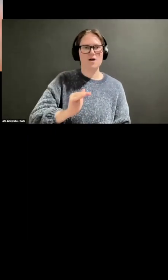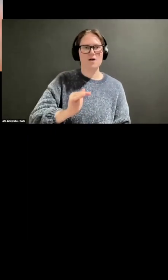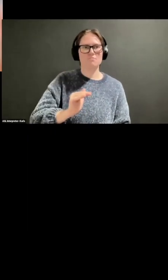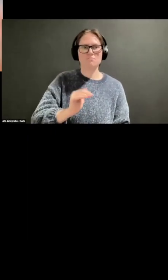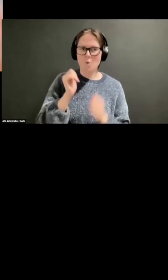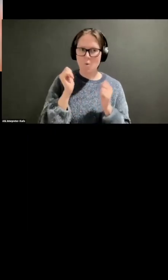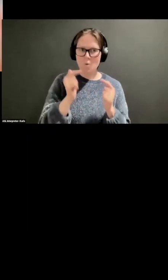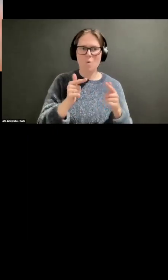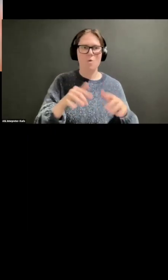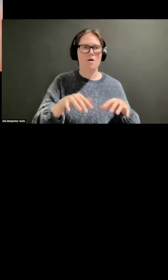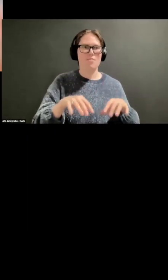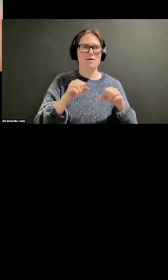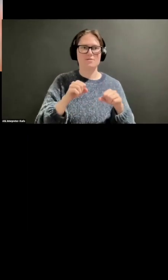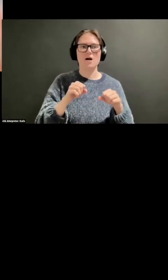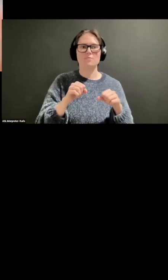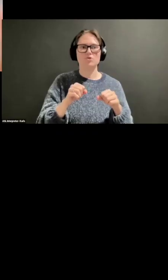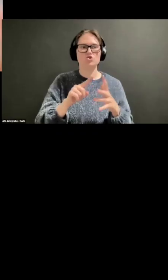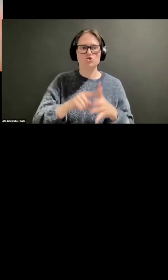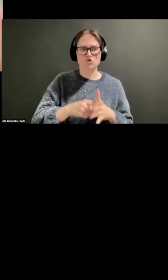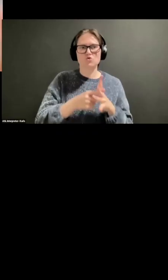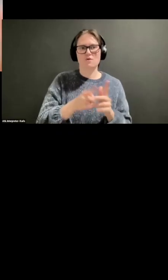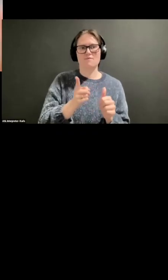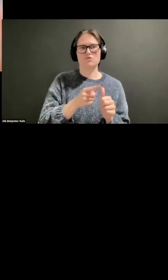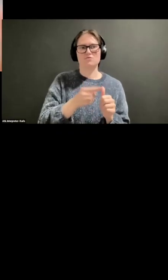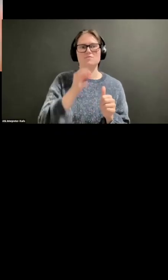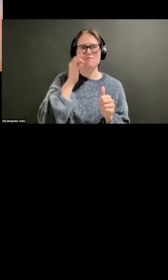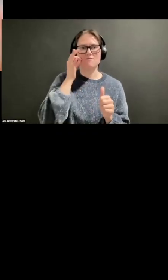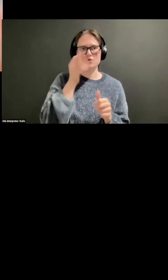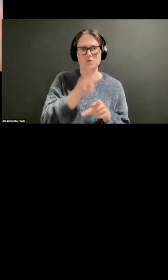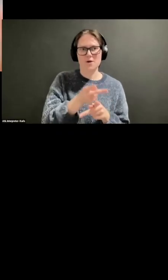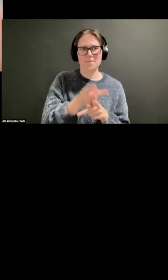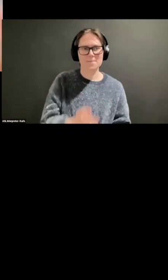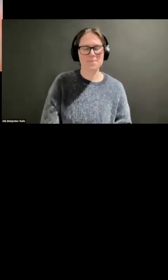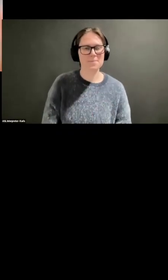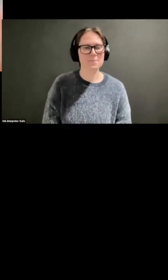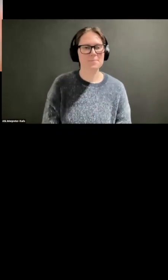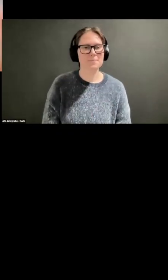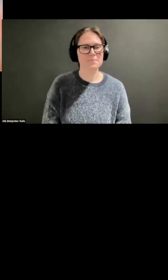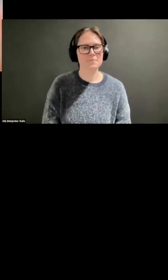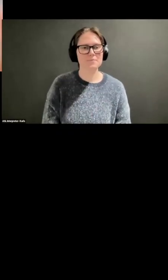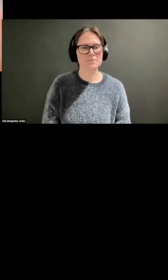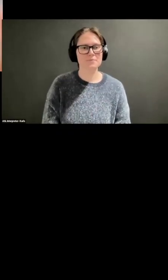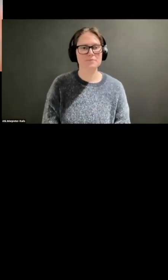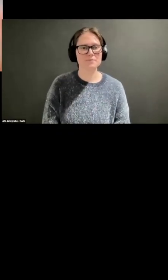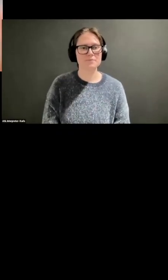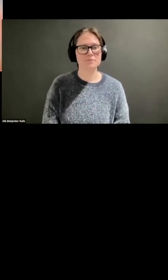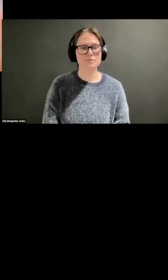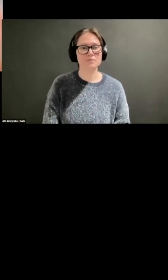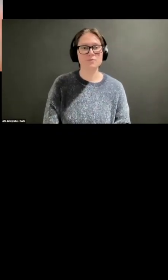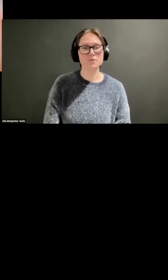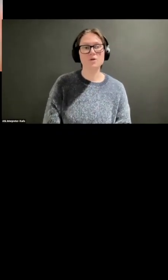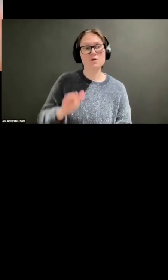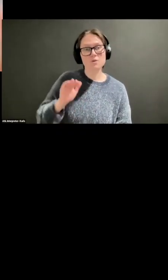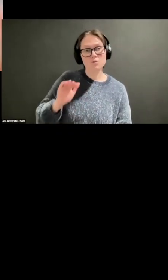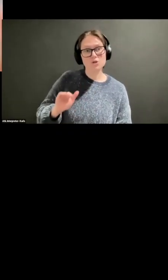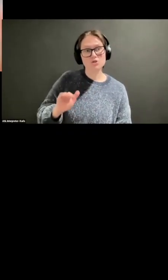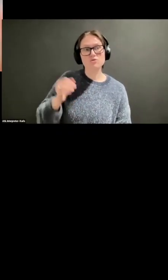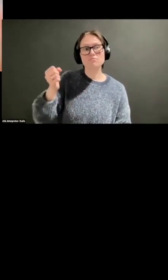and the state start in foster care so um and when a child is placed with you and it's an emergency situation